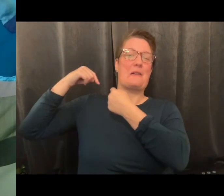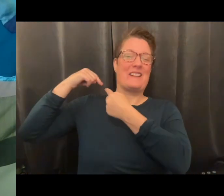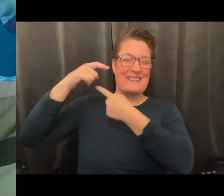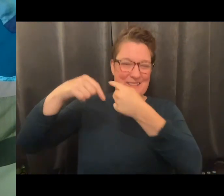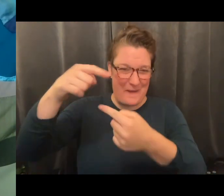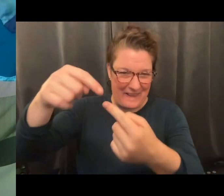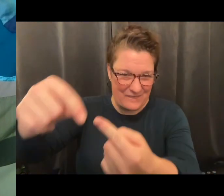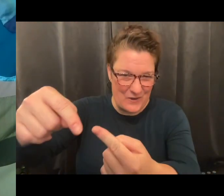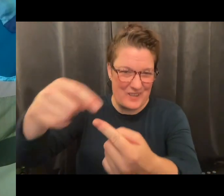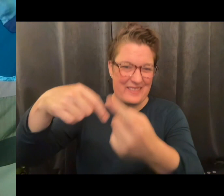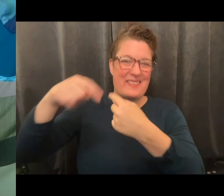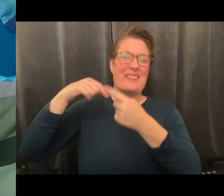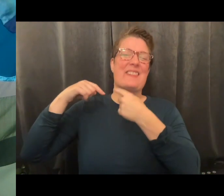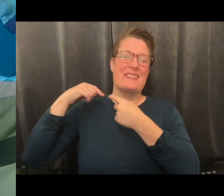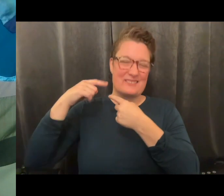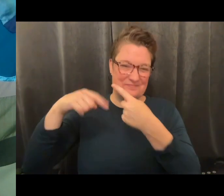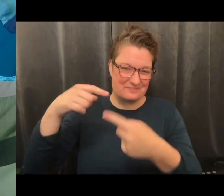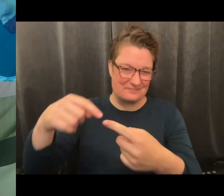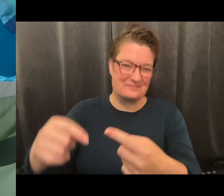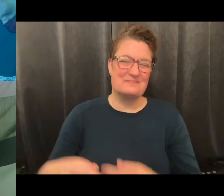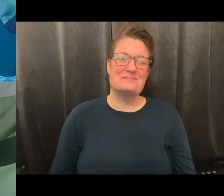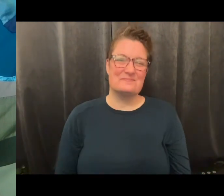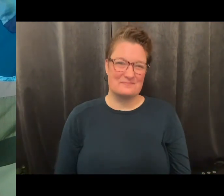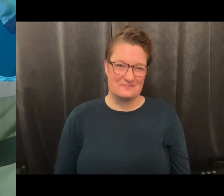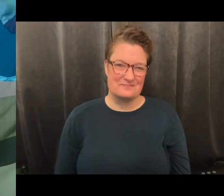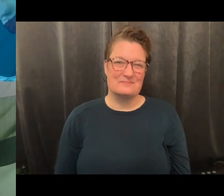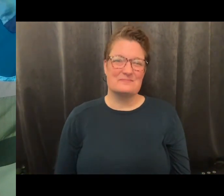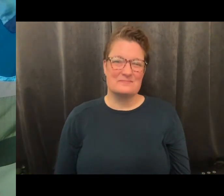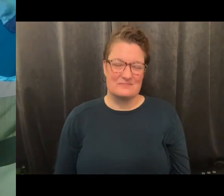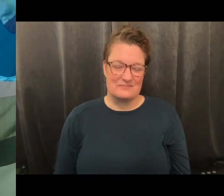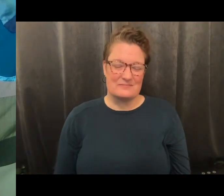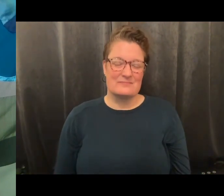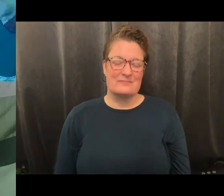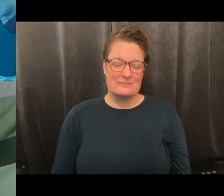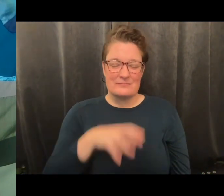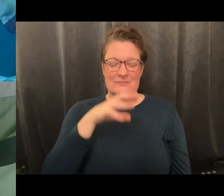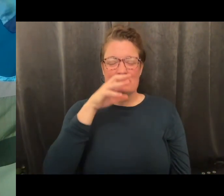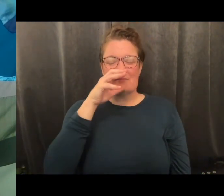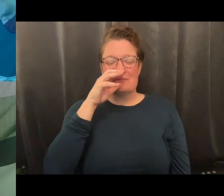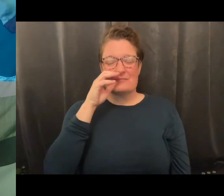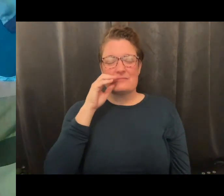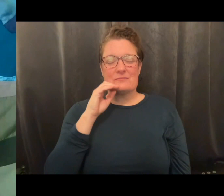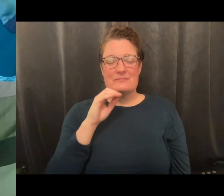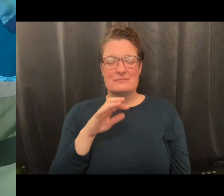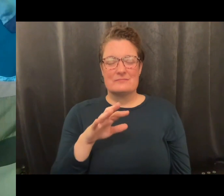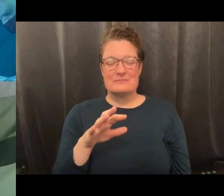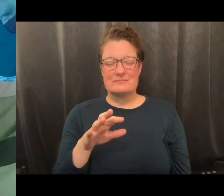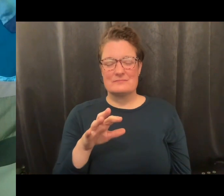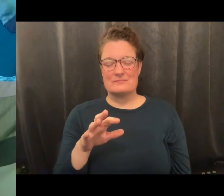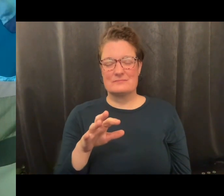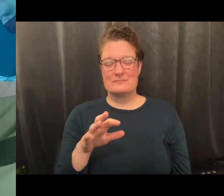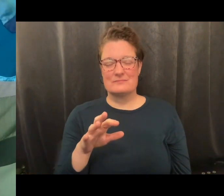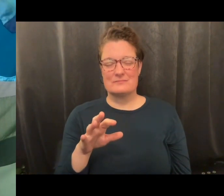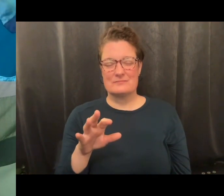I'm just taking some deep breaths in and out letting this little teaching soak in.